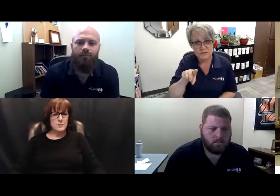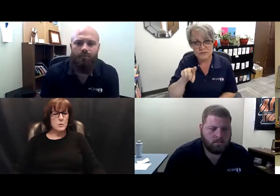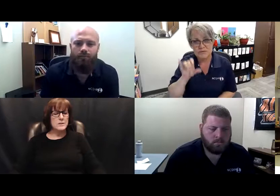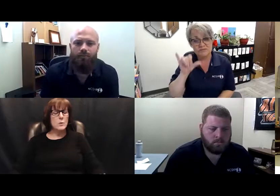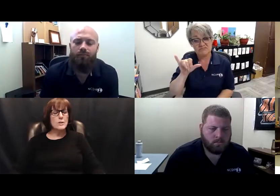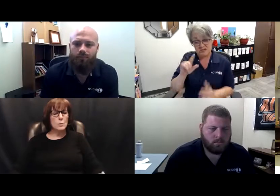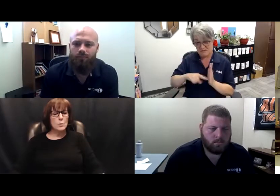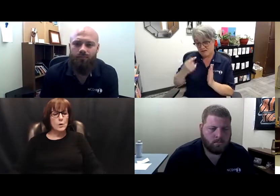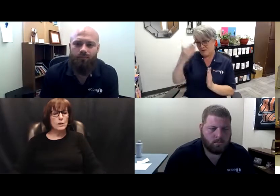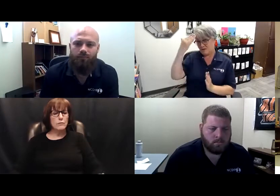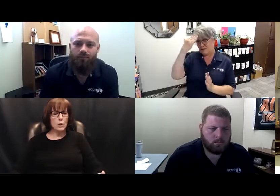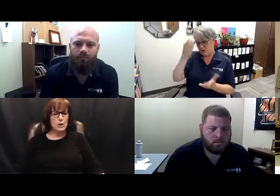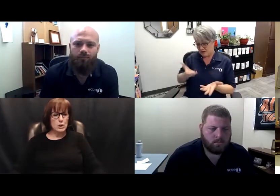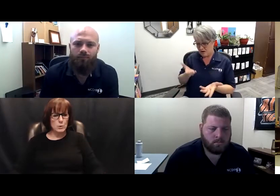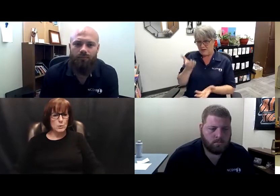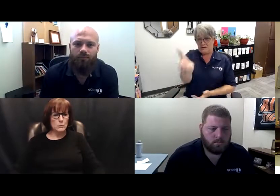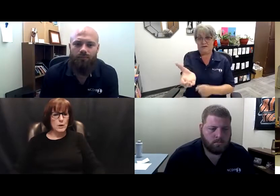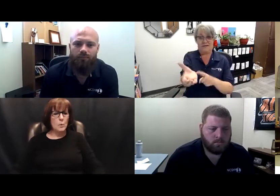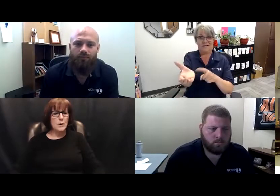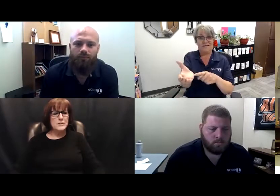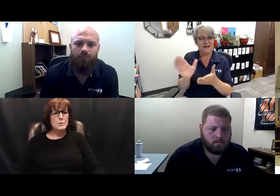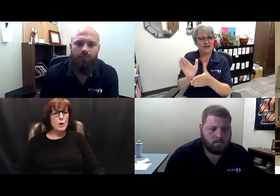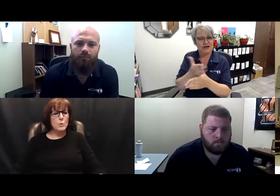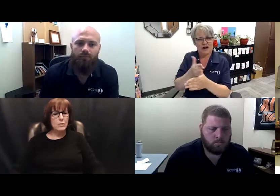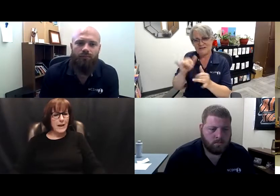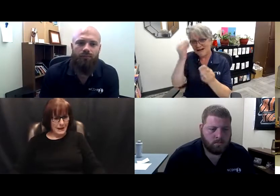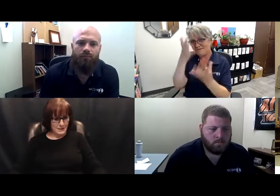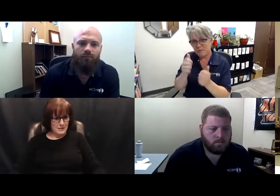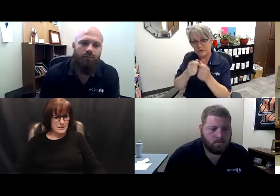What's going to work for you? Once you know that